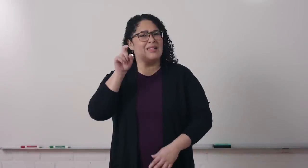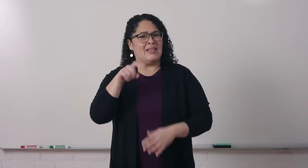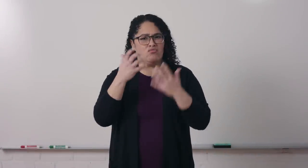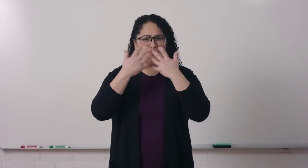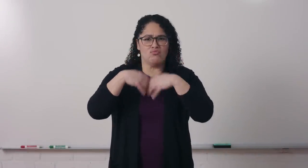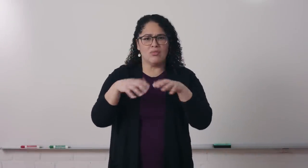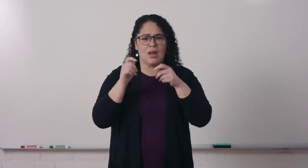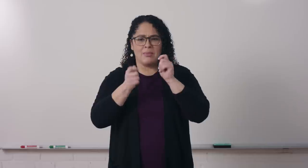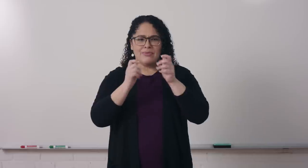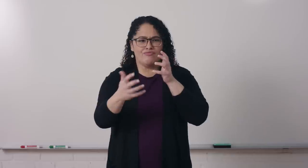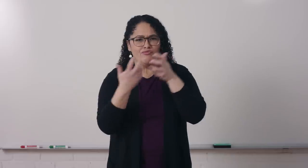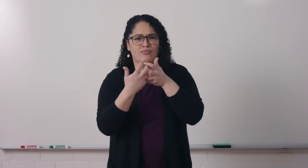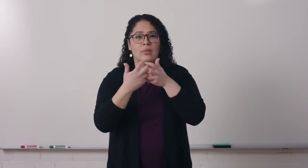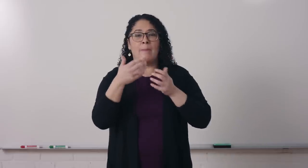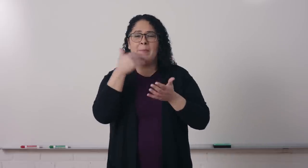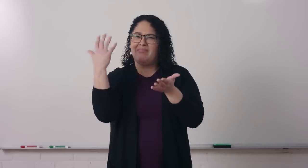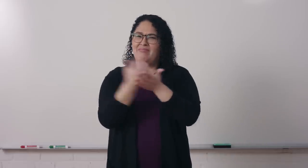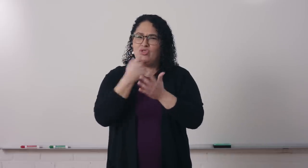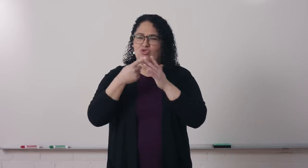If you need to obtain accommodations,